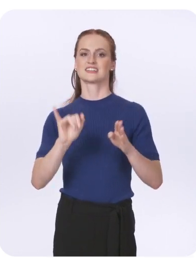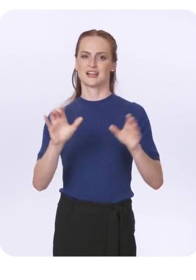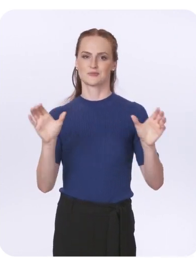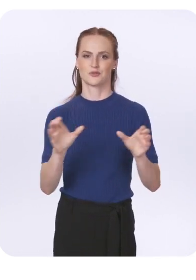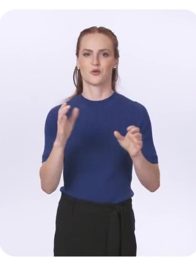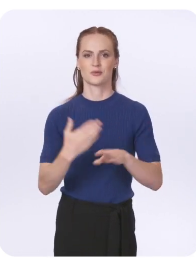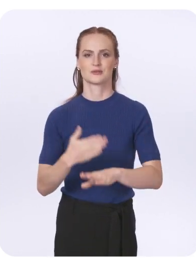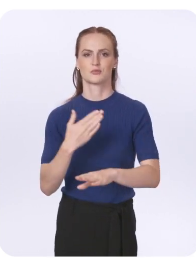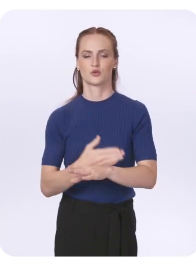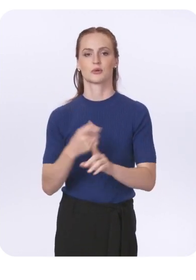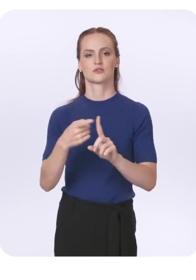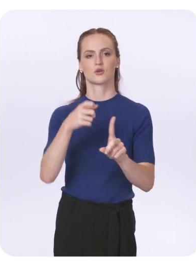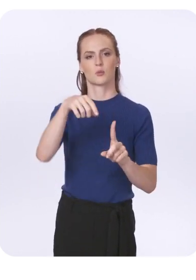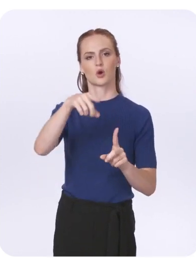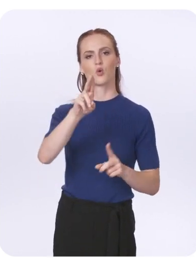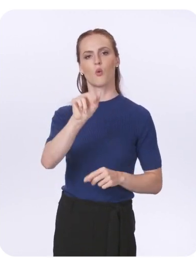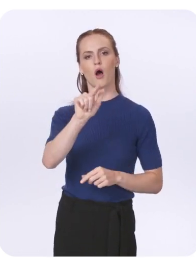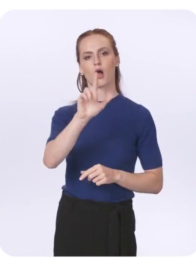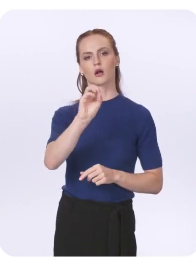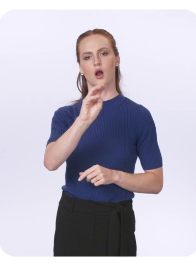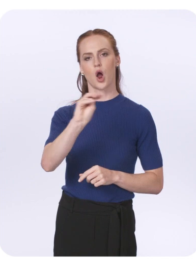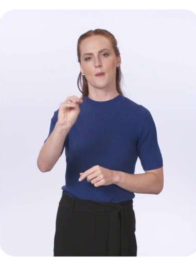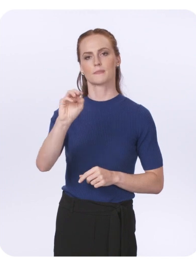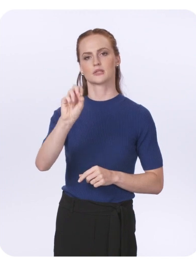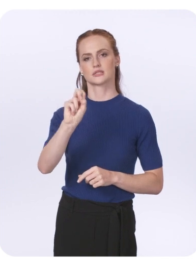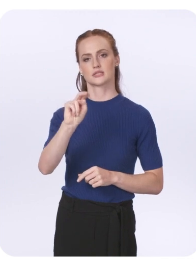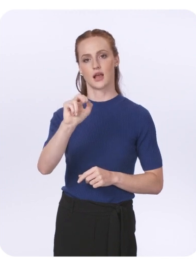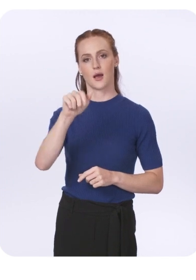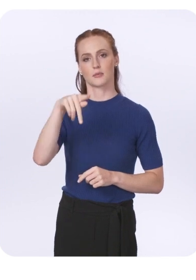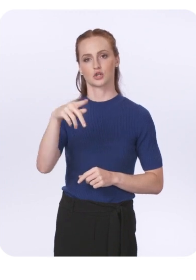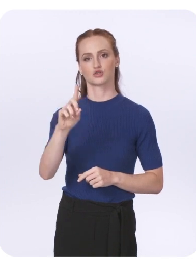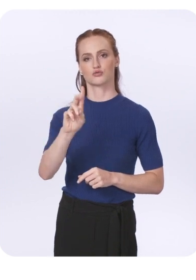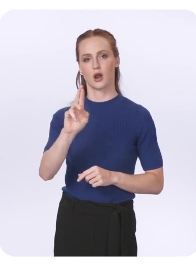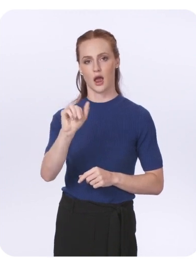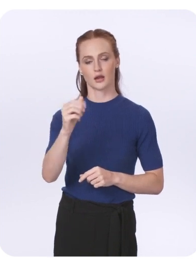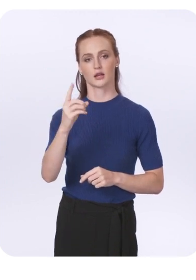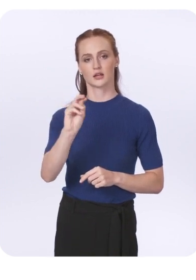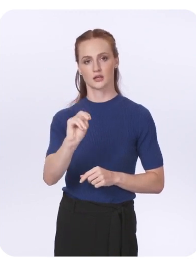that the Qualcomm Snapdragon XR2 Gen 2 platform has over its predecessor,